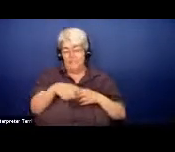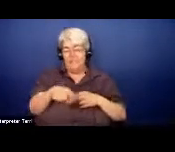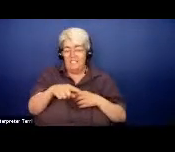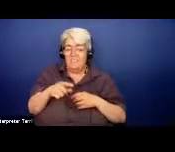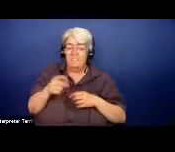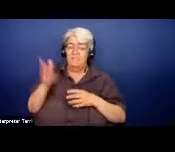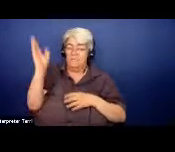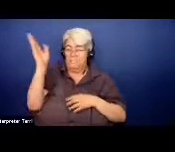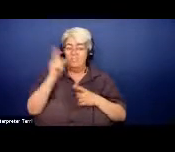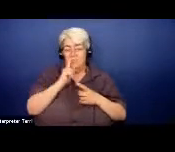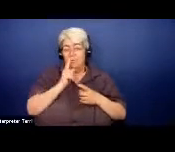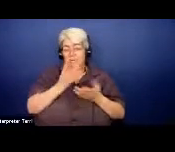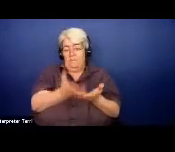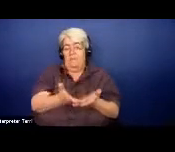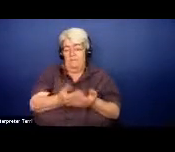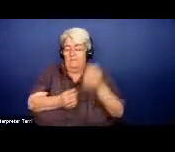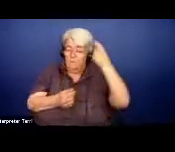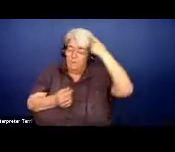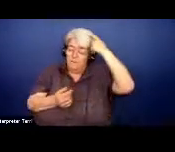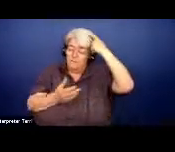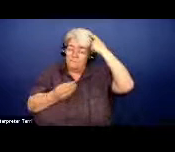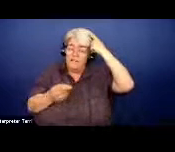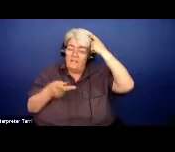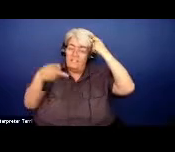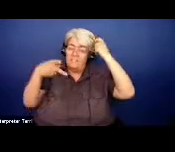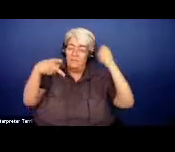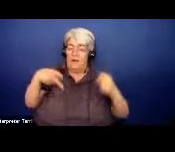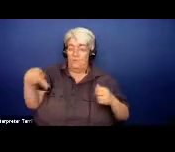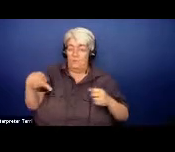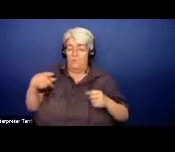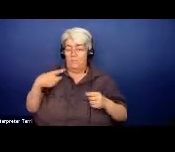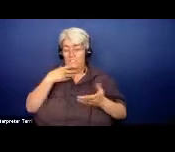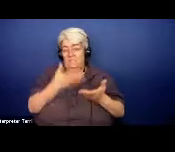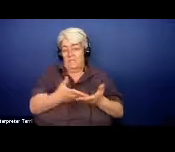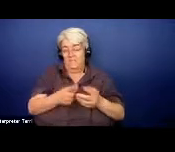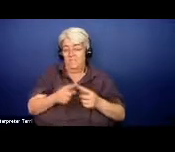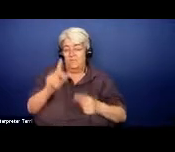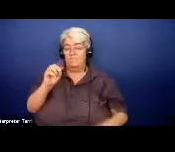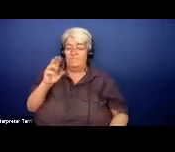will be made available and the PowerPoint is available for download as well. If you